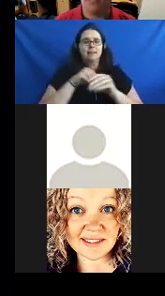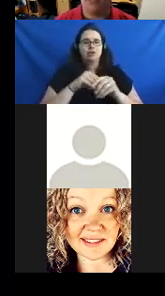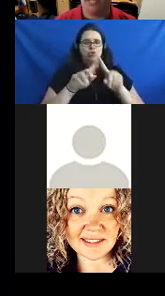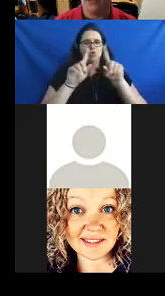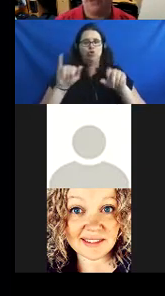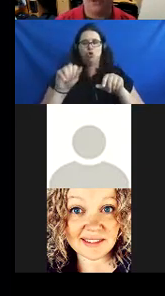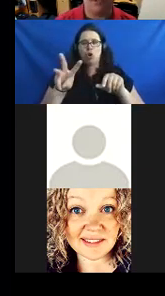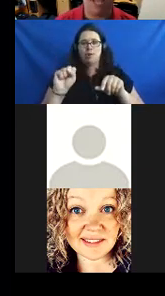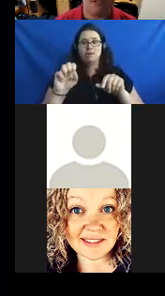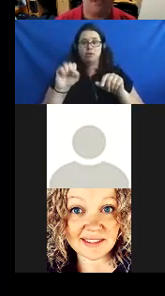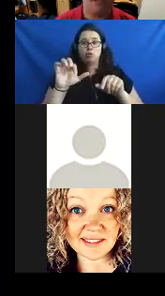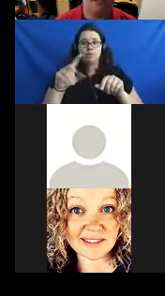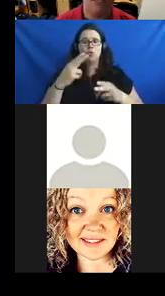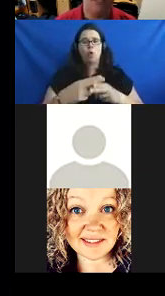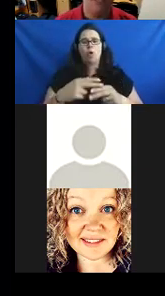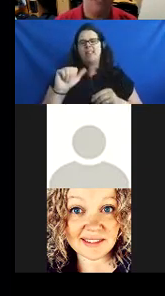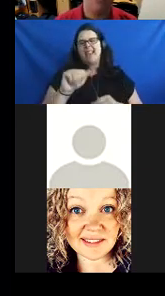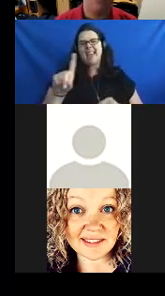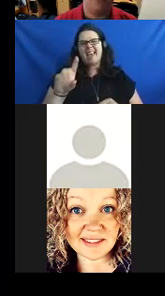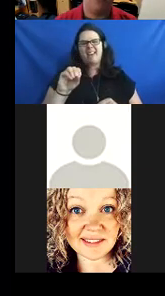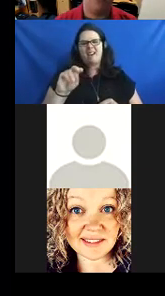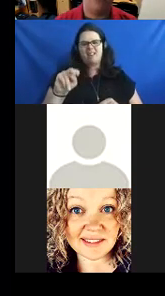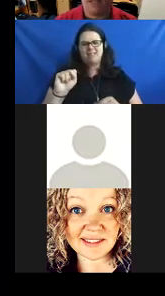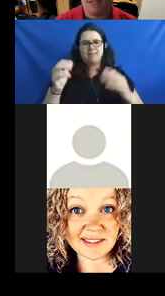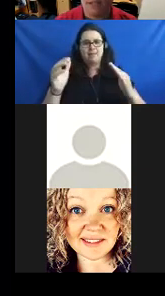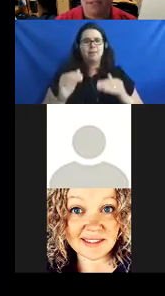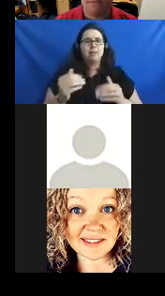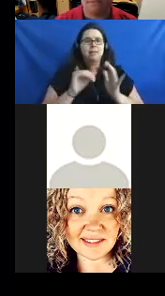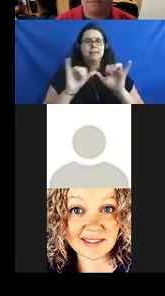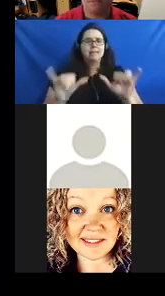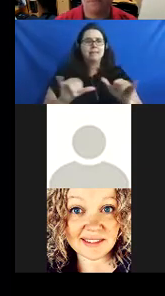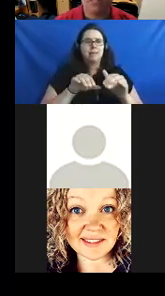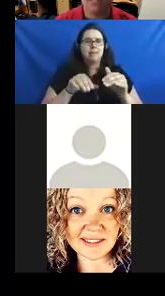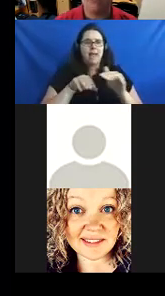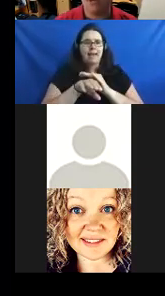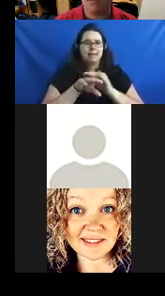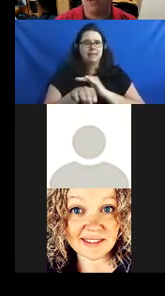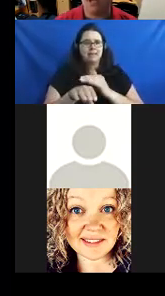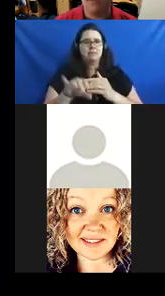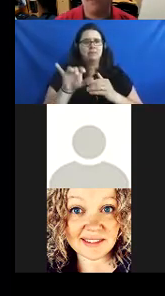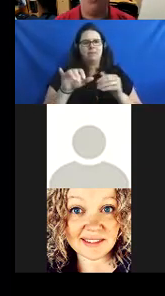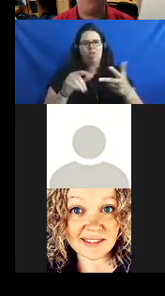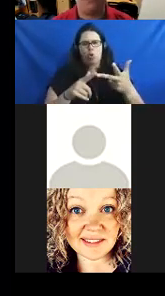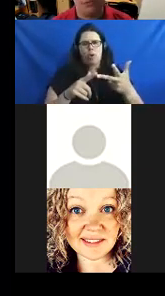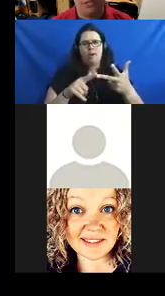CALLED ADD-ONS. SYSTEM ACCESS IS FROM PNEUMA SOLUTIONS,